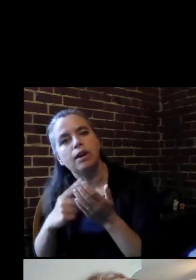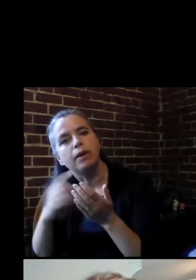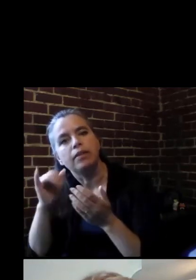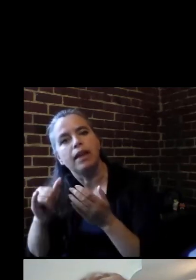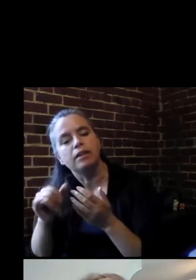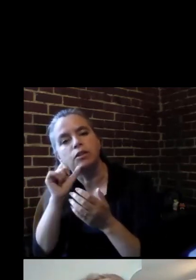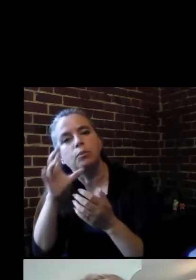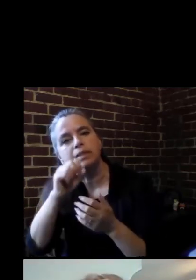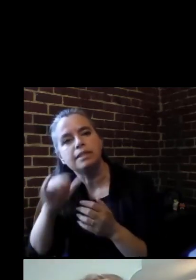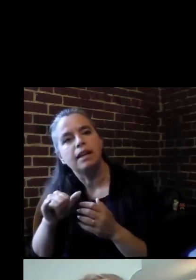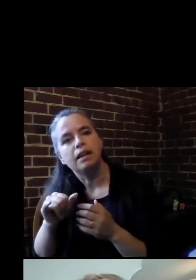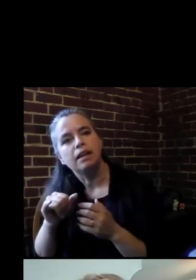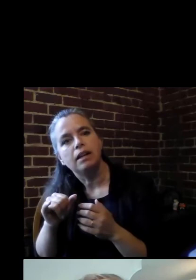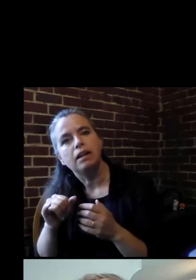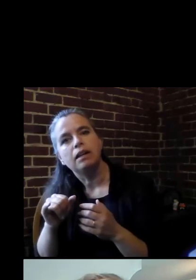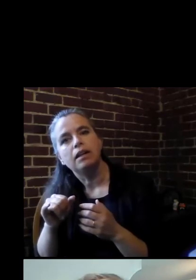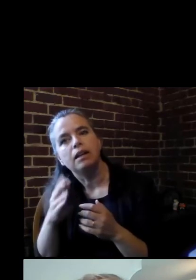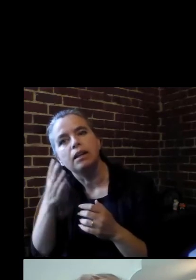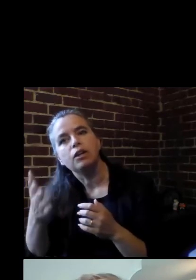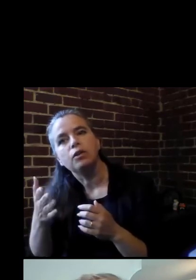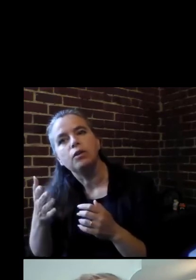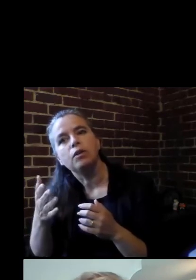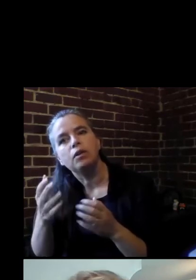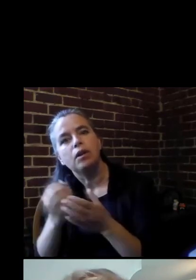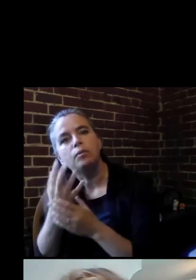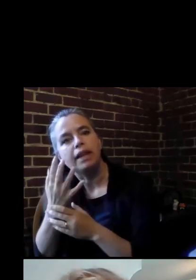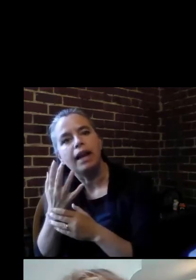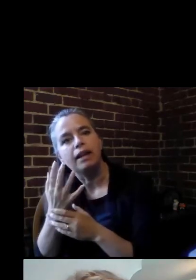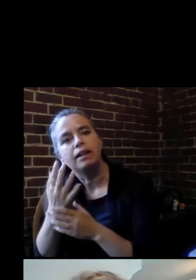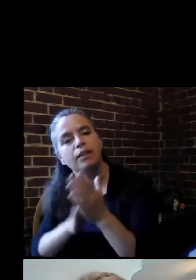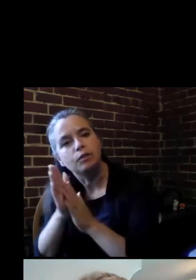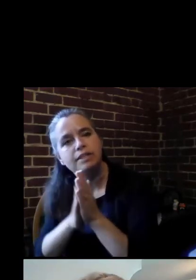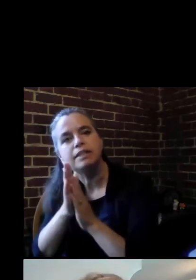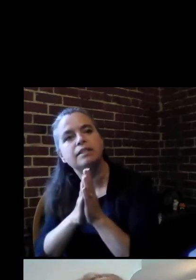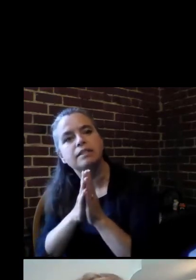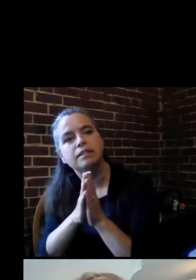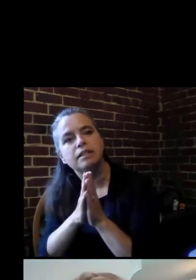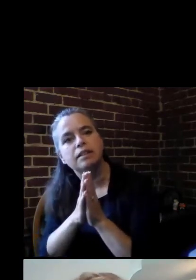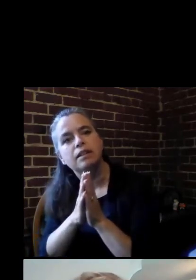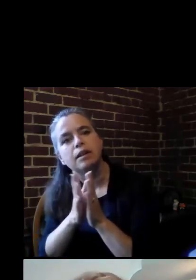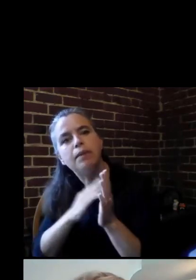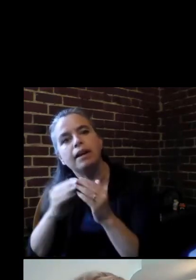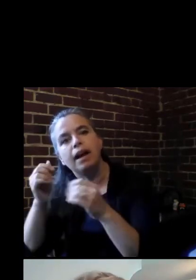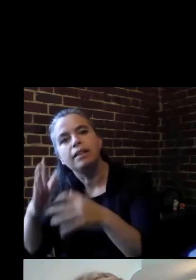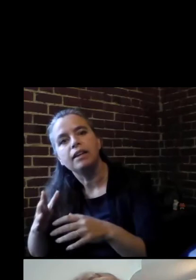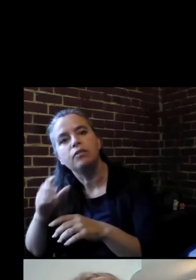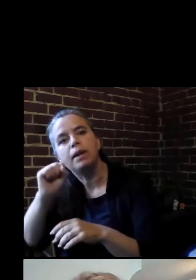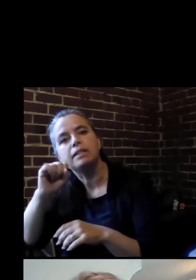I'm also going to (since you guys are plant enthusiasts) my colleague from SIUE--Dr. Julie Zimmerman--